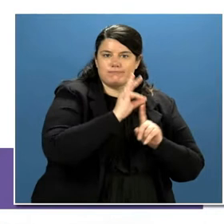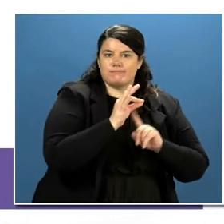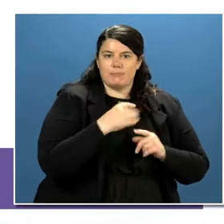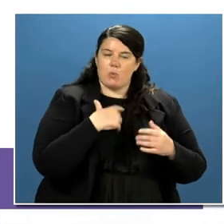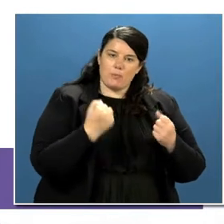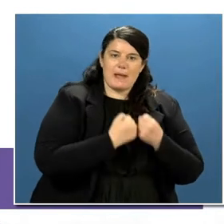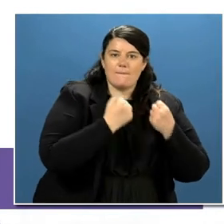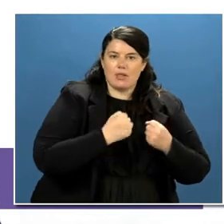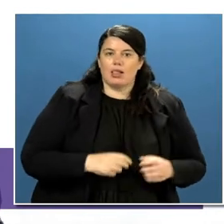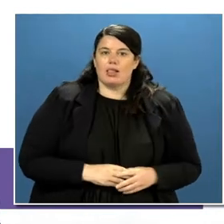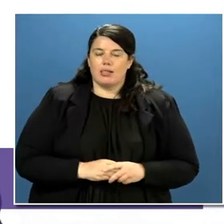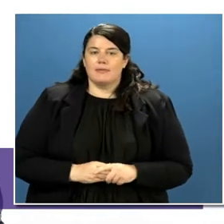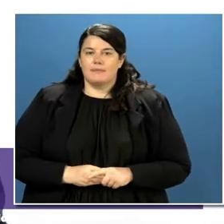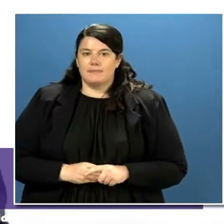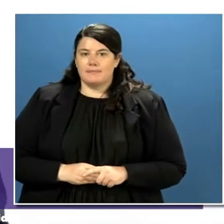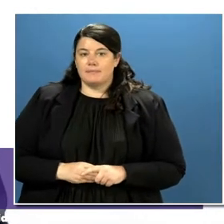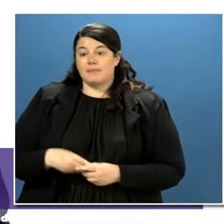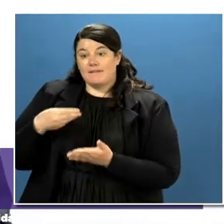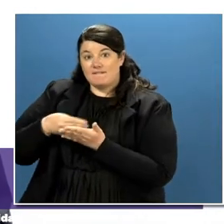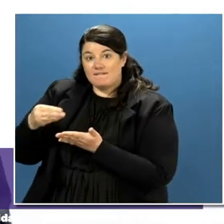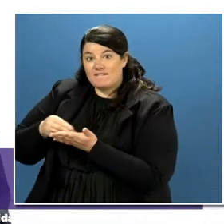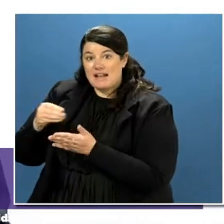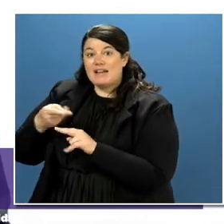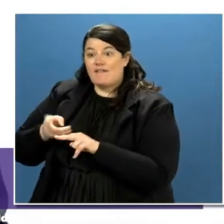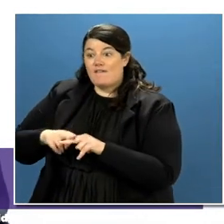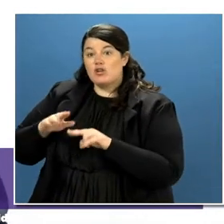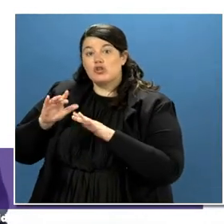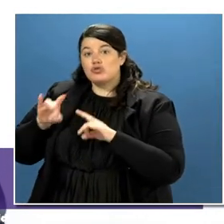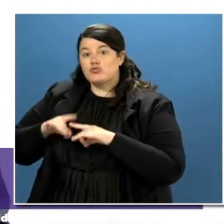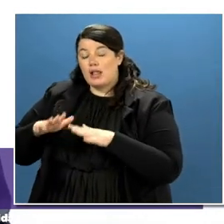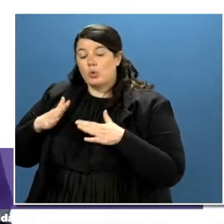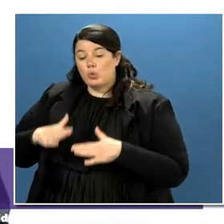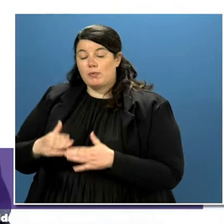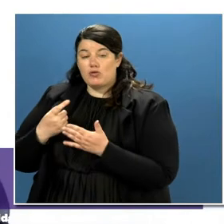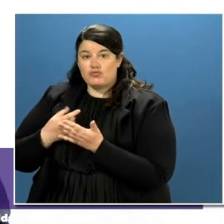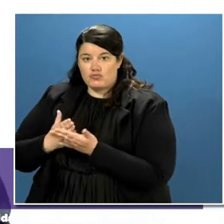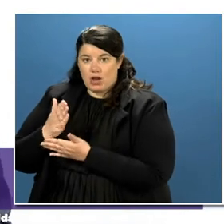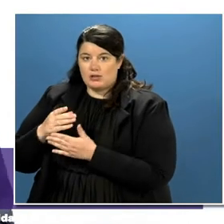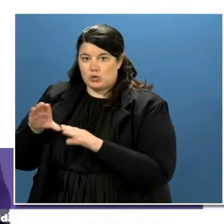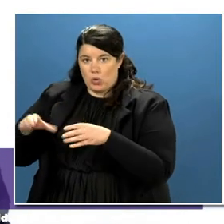I would provide funding for the equivalent of the Australian Human Rights Commission to undertake the process which we foreshadowed to act as